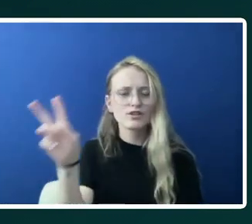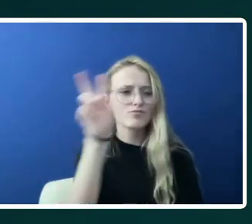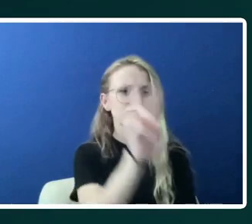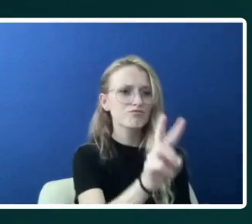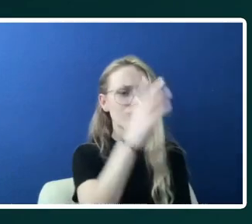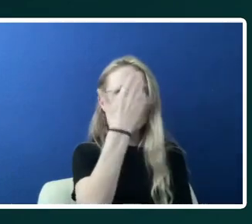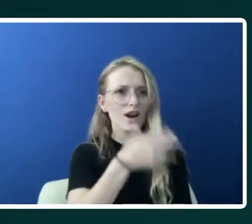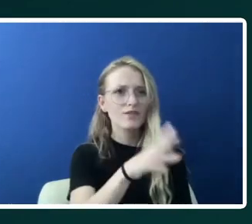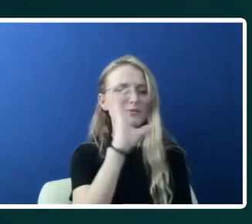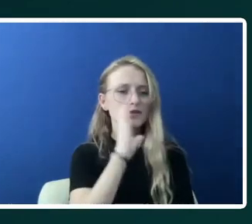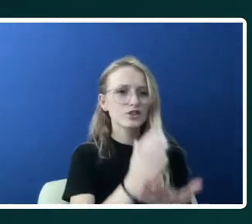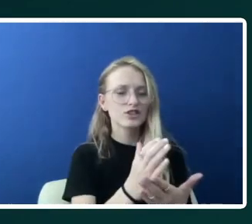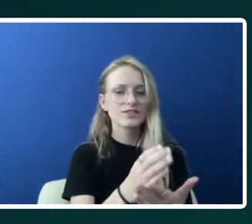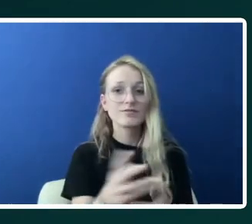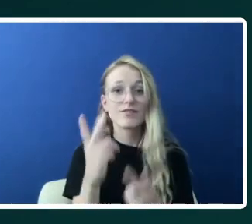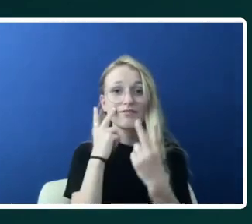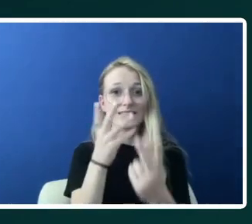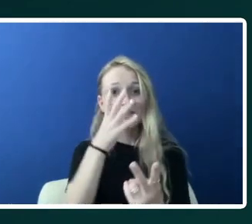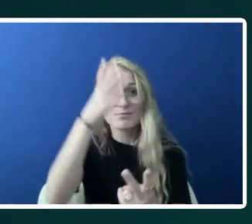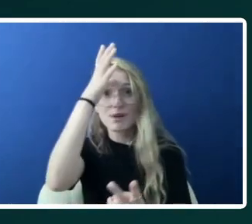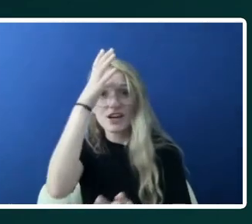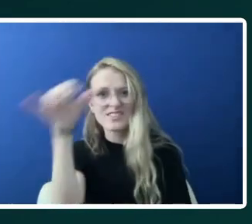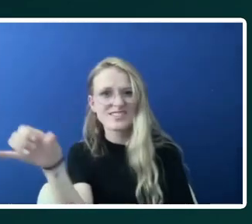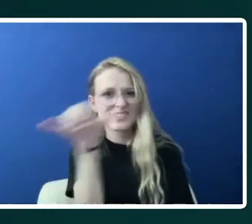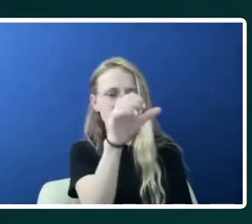these visiting parents and the artist's grandparents portrayed in the portrait